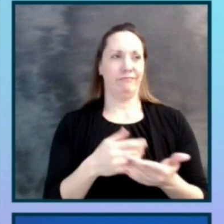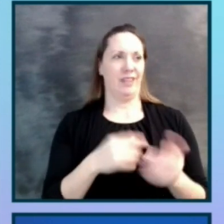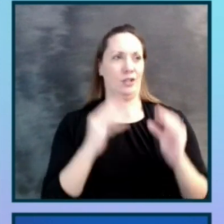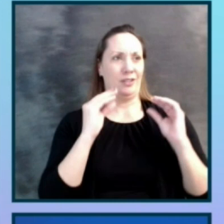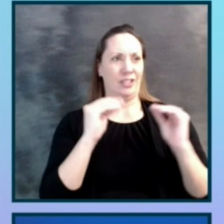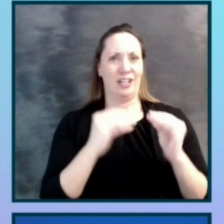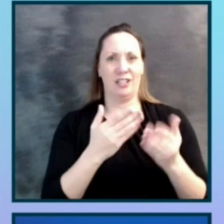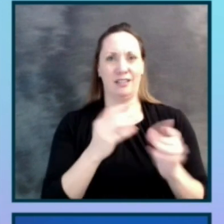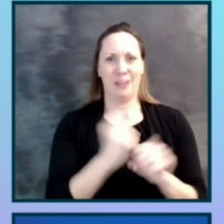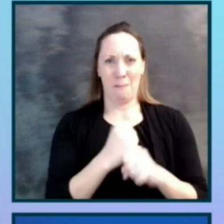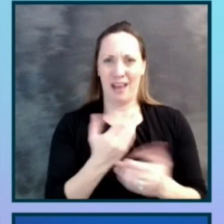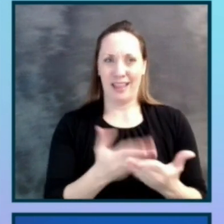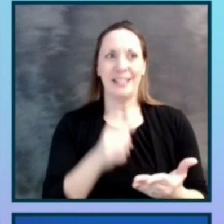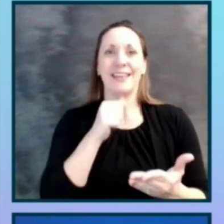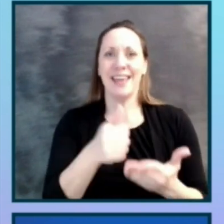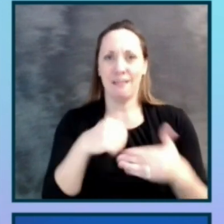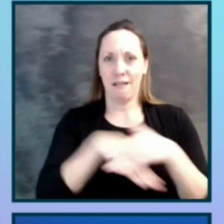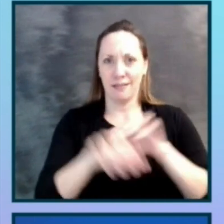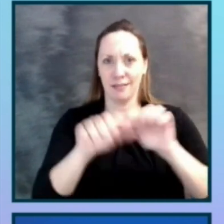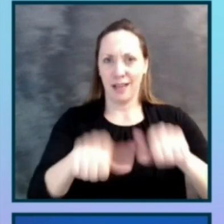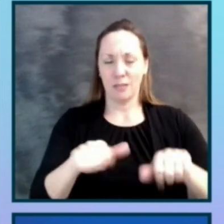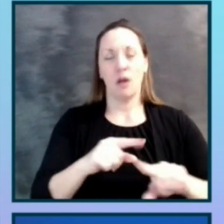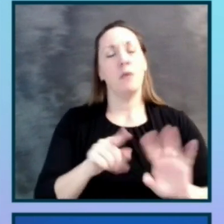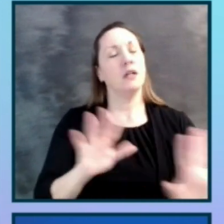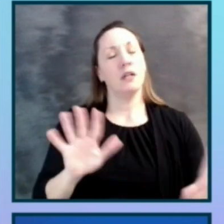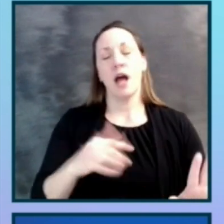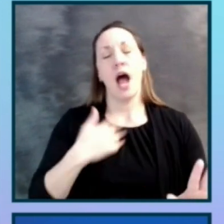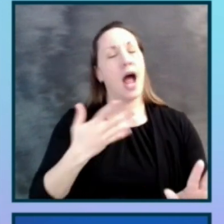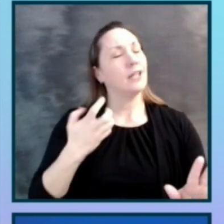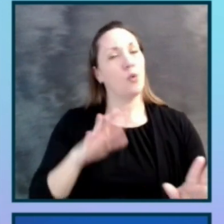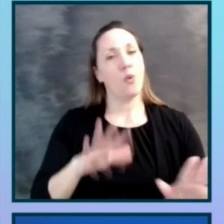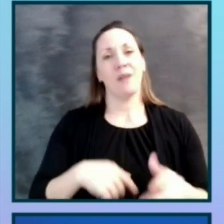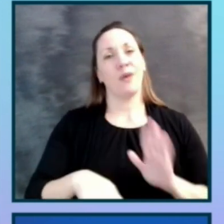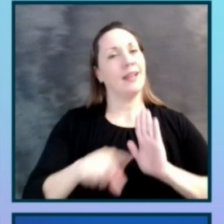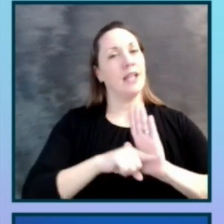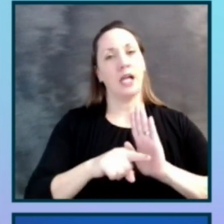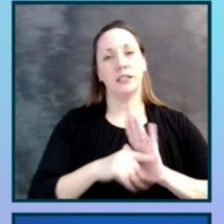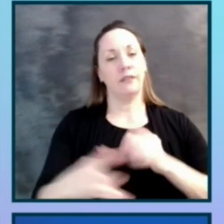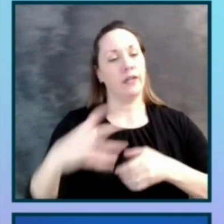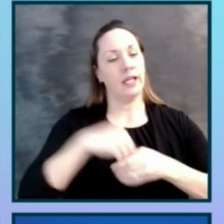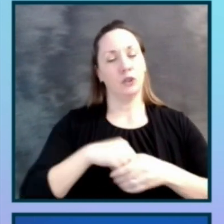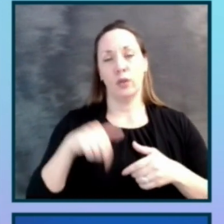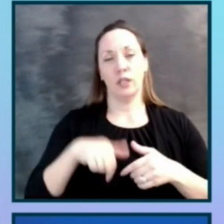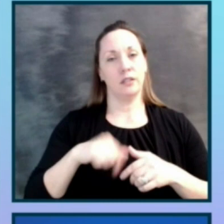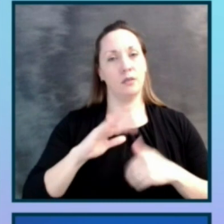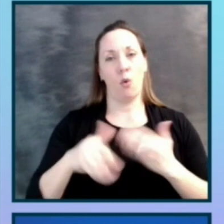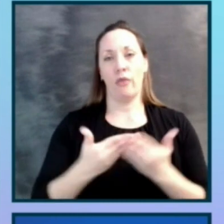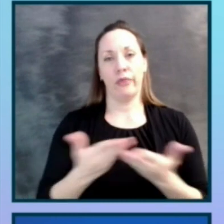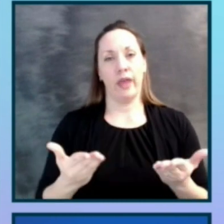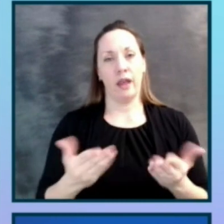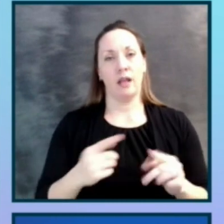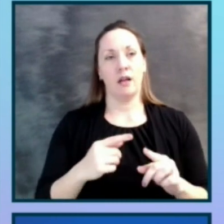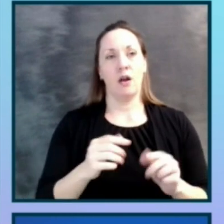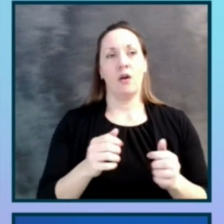But I don't wanna bring this like negativity into this whole thing without really thinking